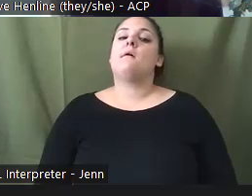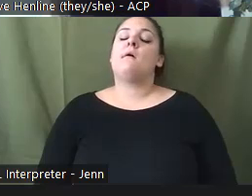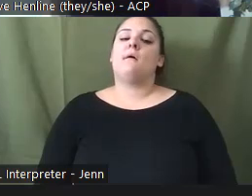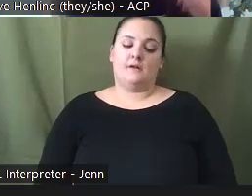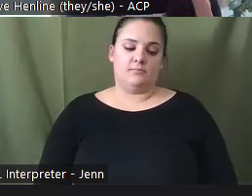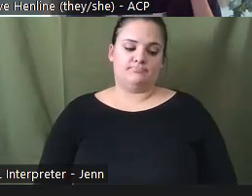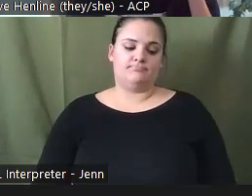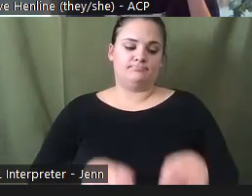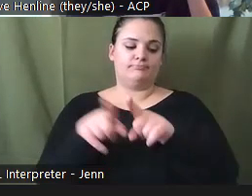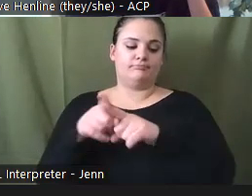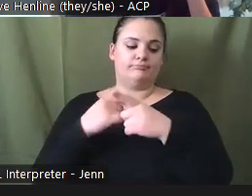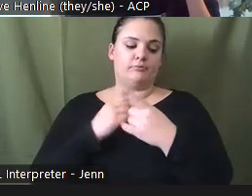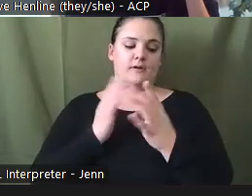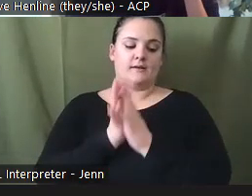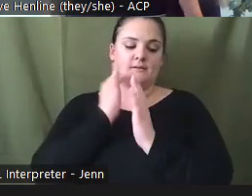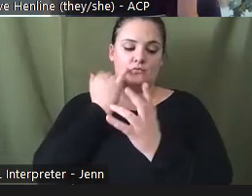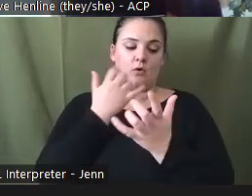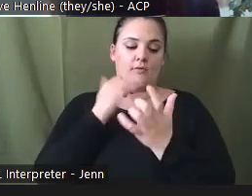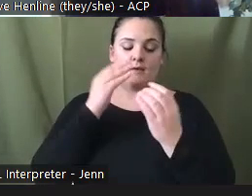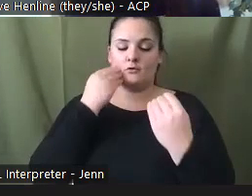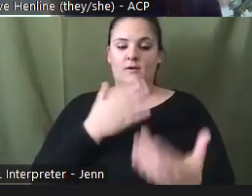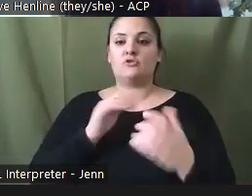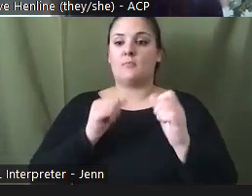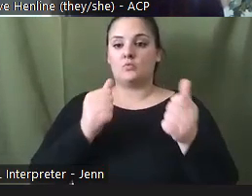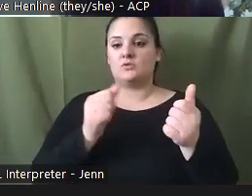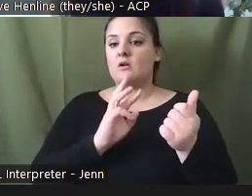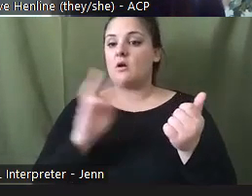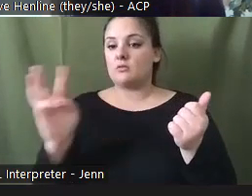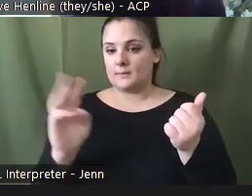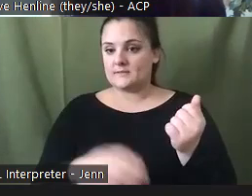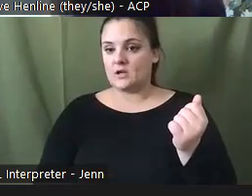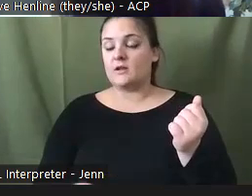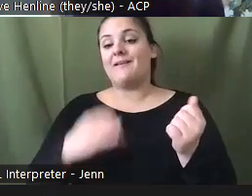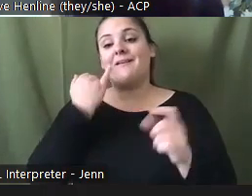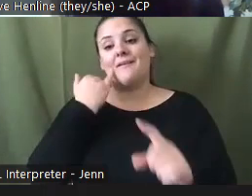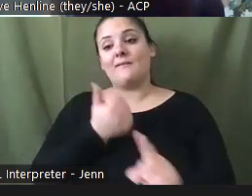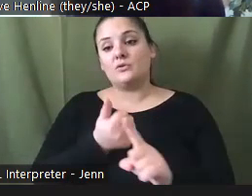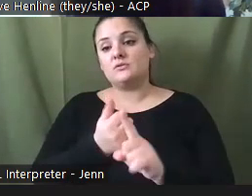information posted on our website. And if you are an individual who can really only provide services